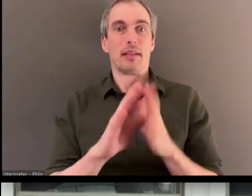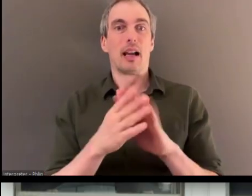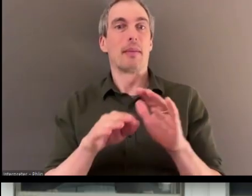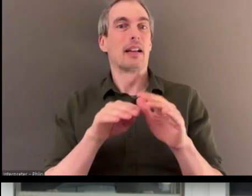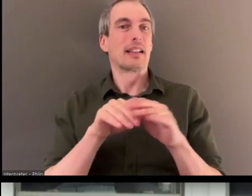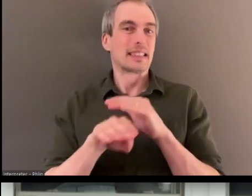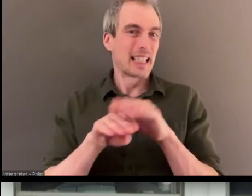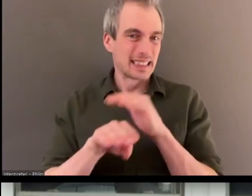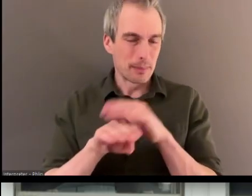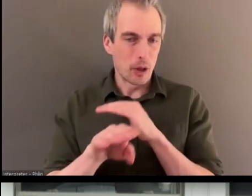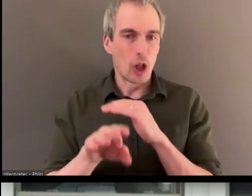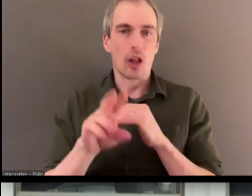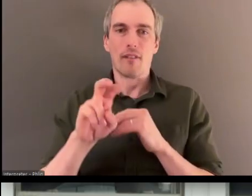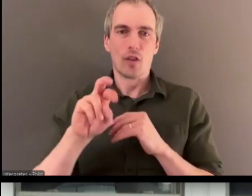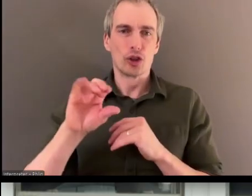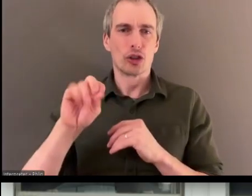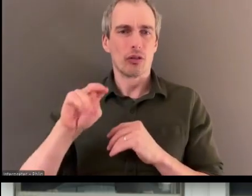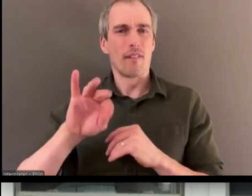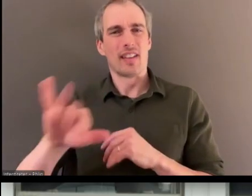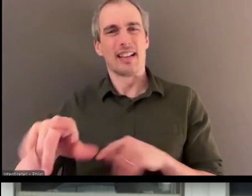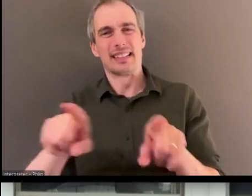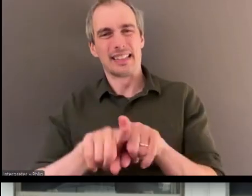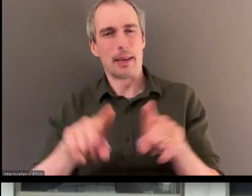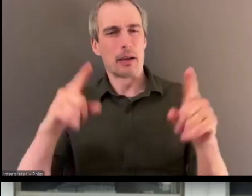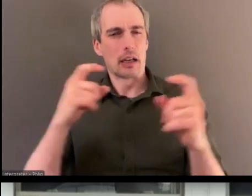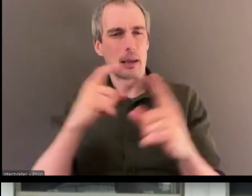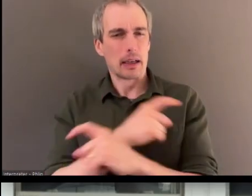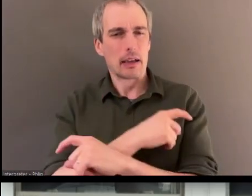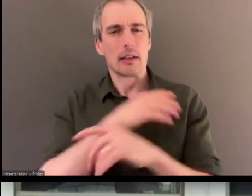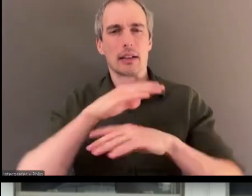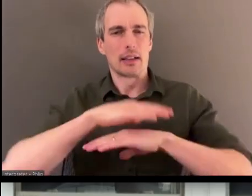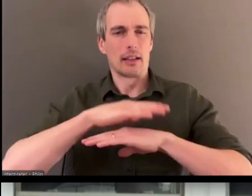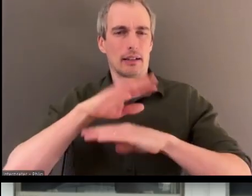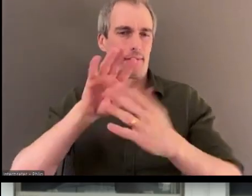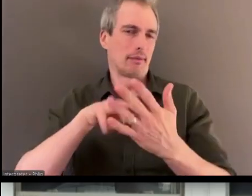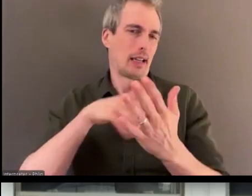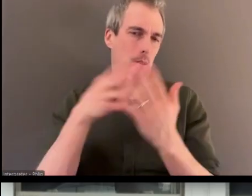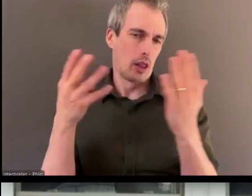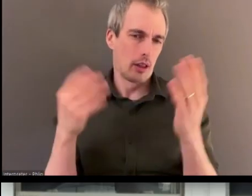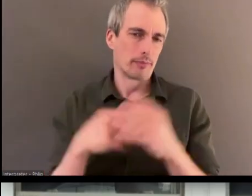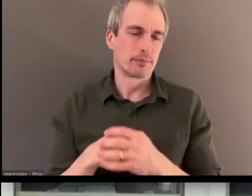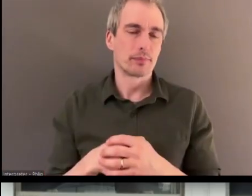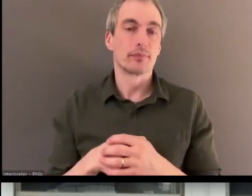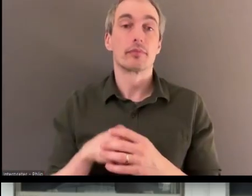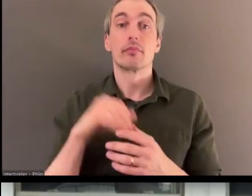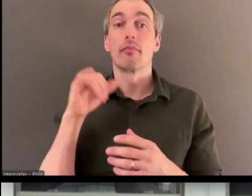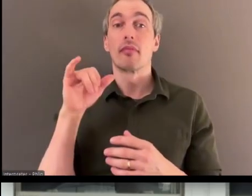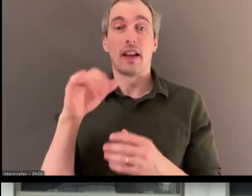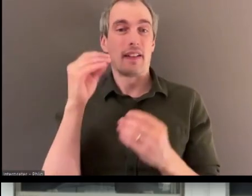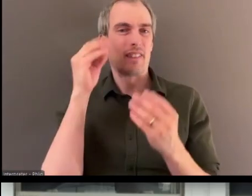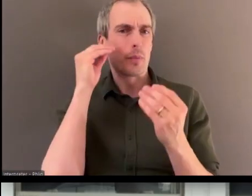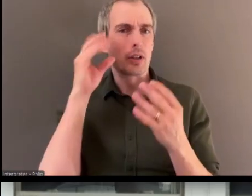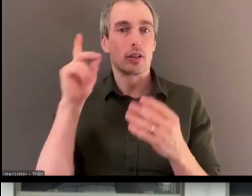And again, the information is extracted out by Docling, by pulling the actual text out of the document.